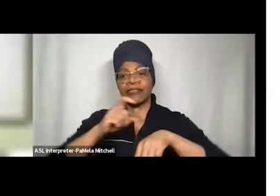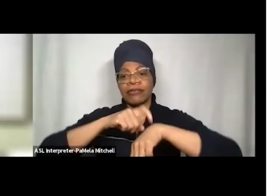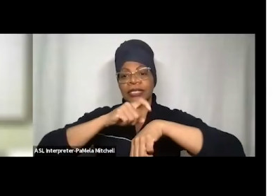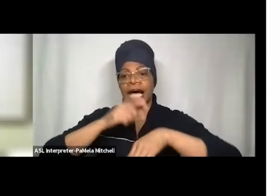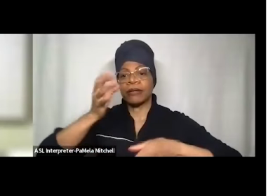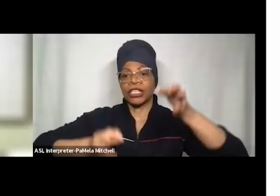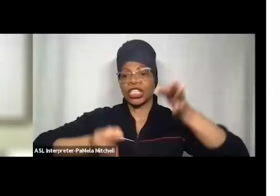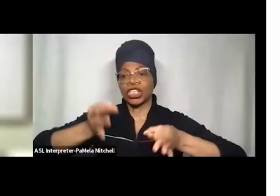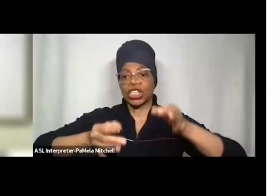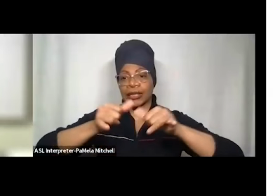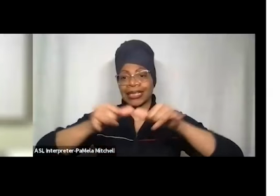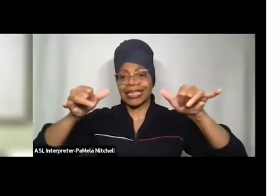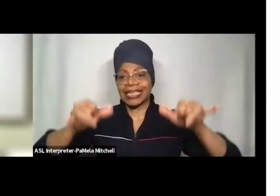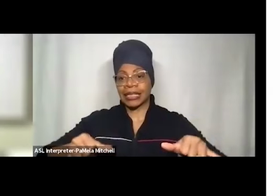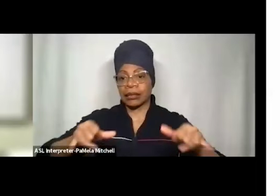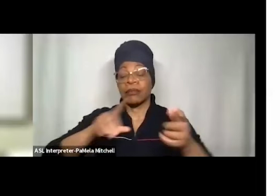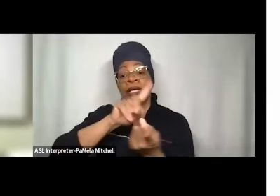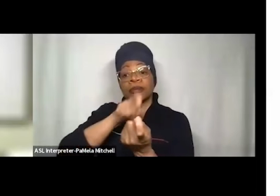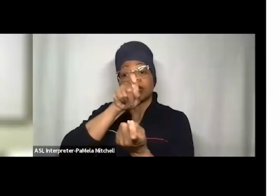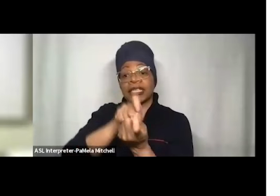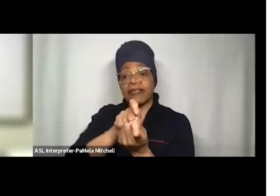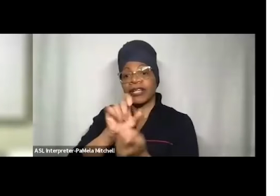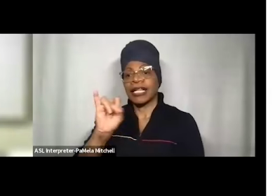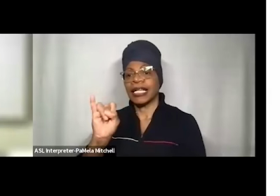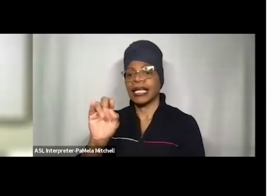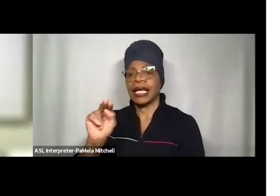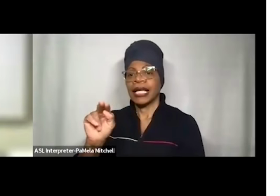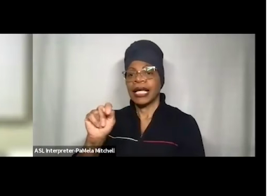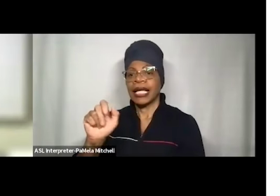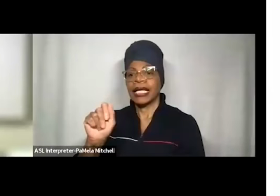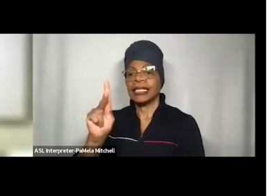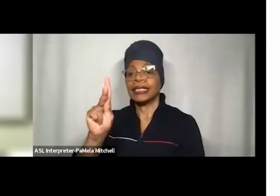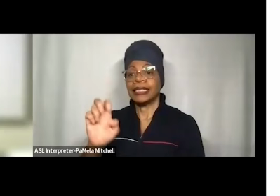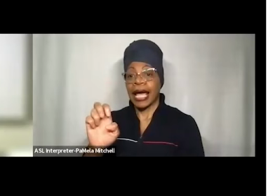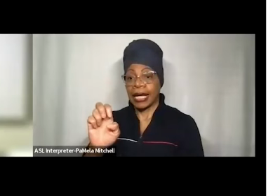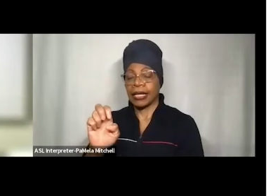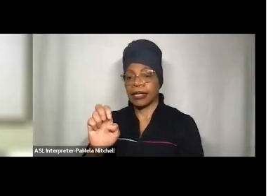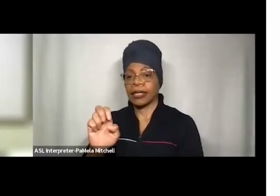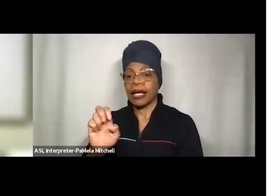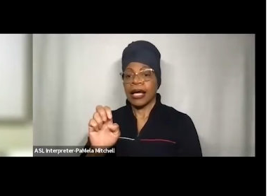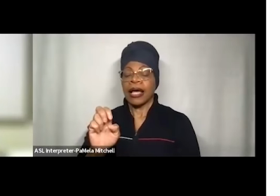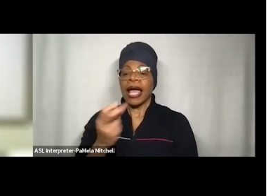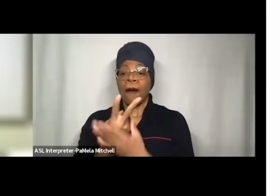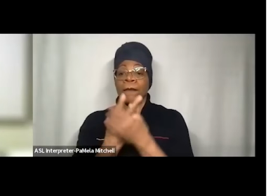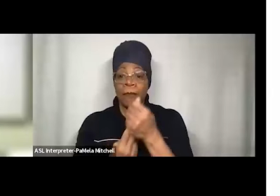and particularly at intake and reception at both jails and prisons,